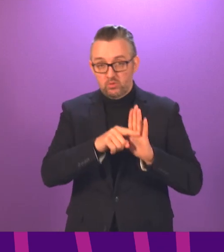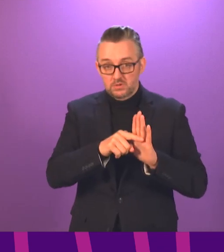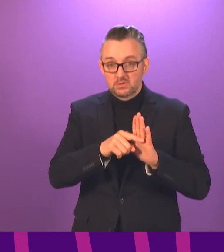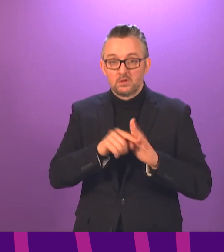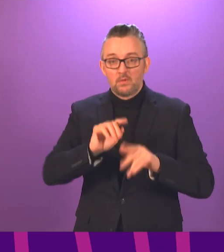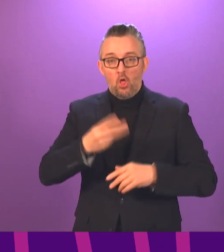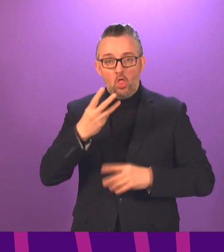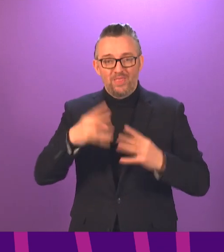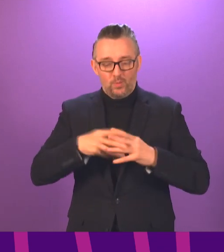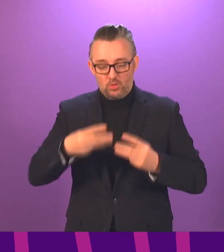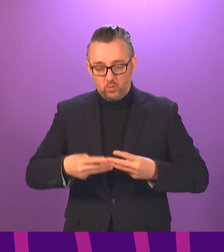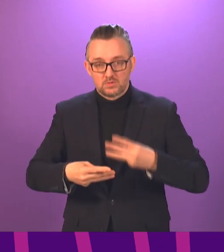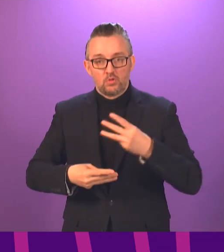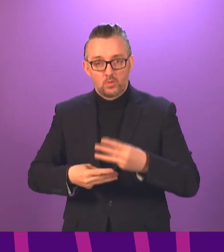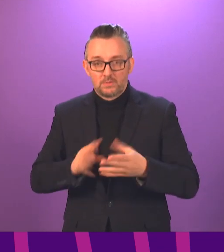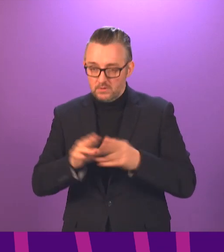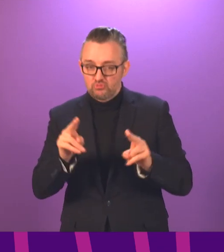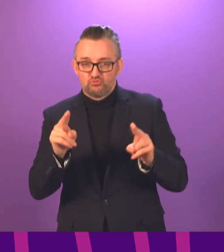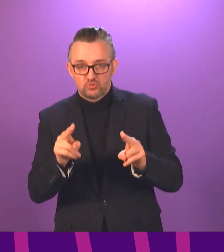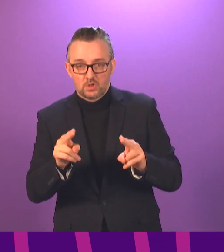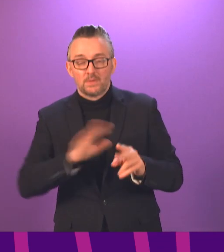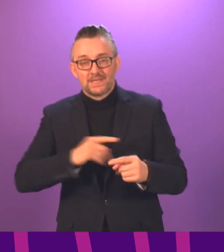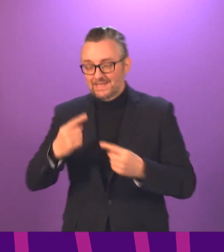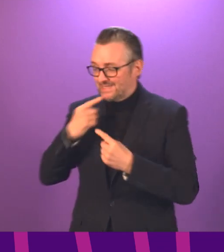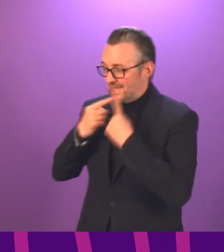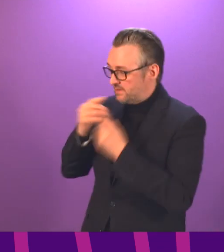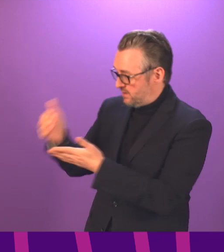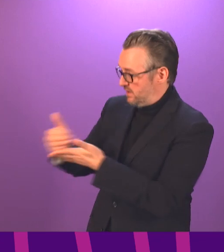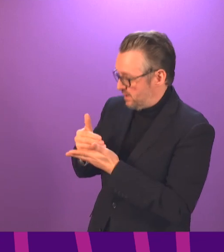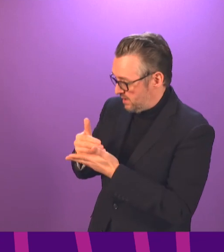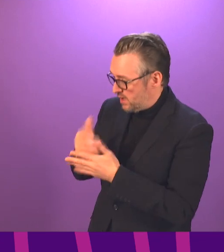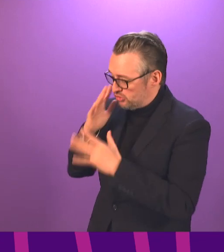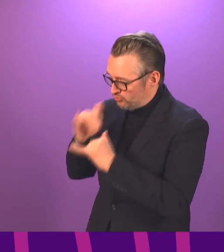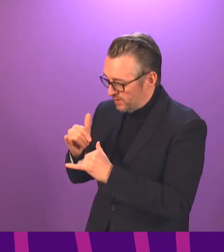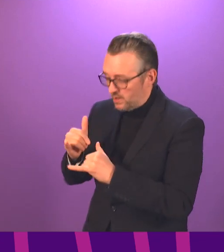of least three weeks, to allow assessment of data and progress in suppression of the virus.